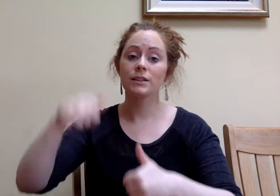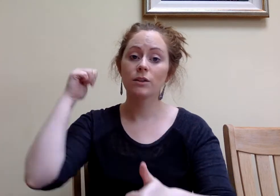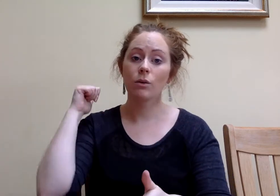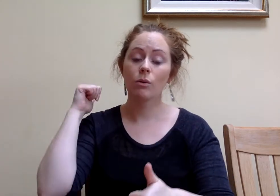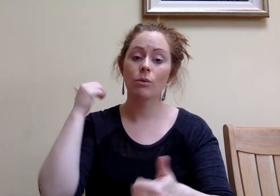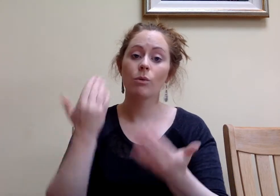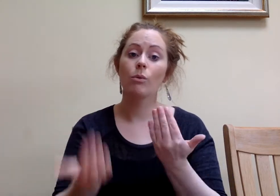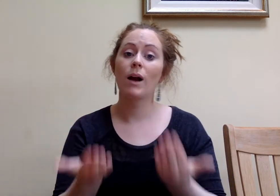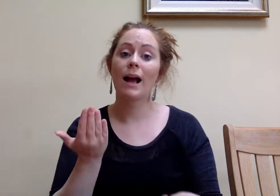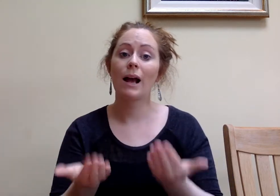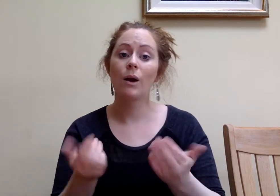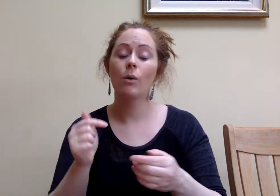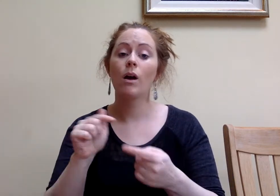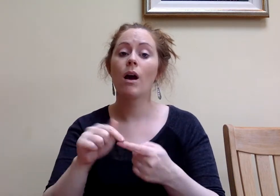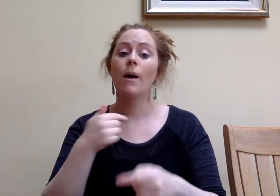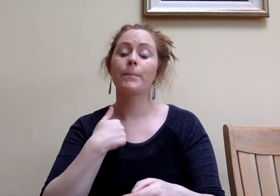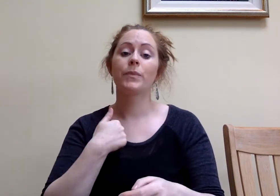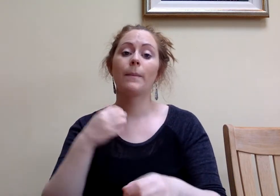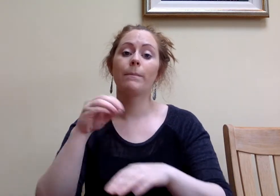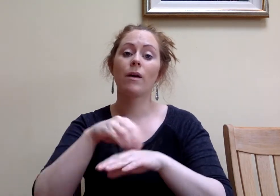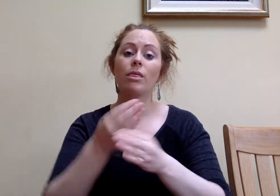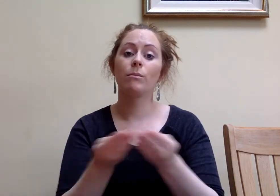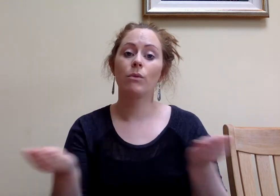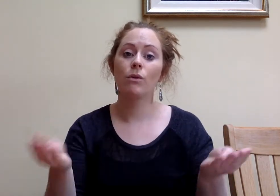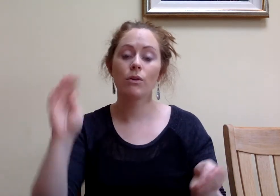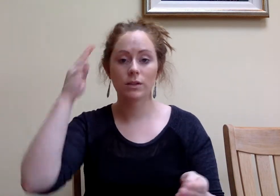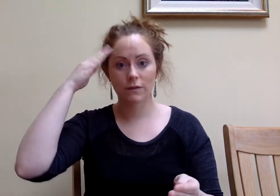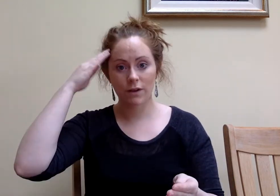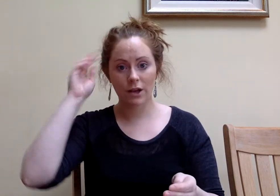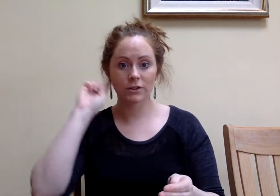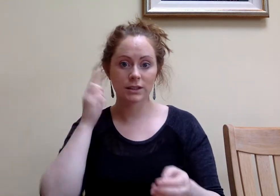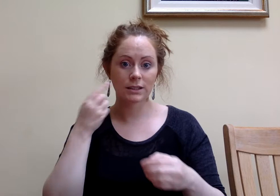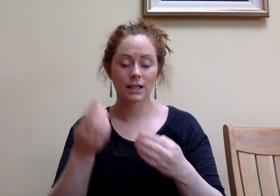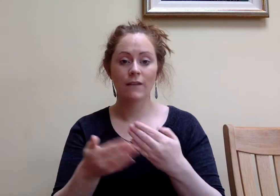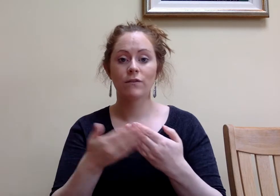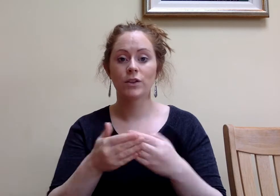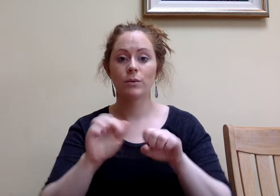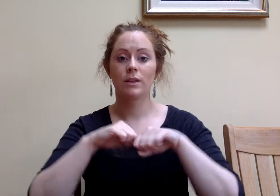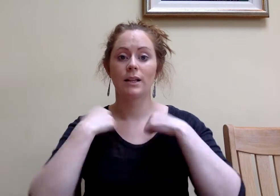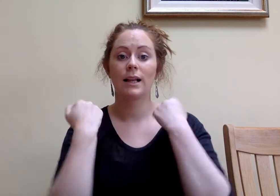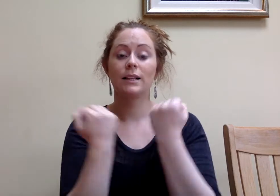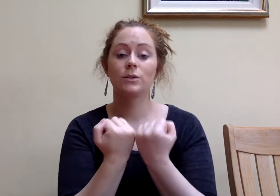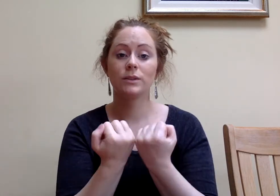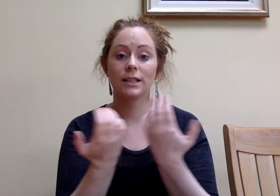when I joined the Irish Deaf Youth Association board.